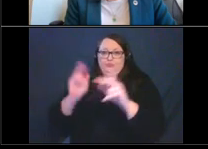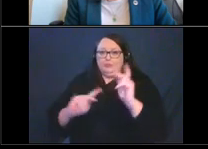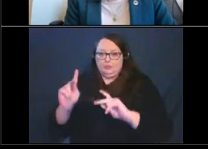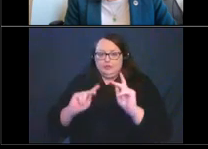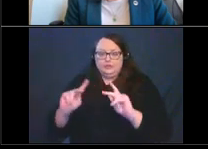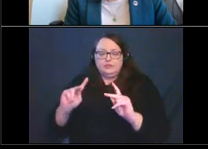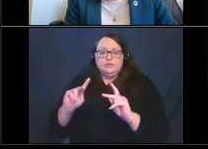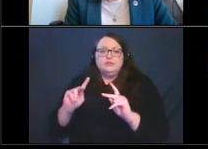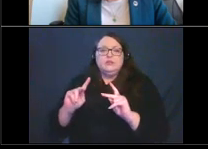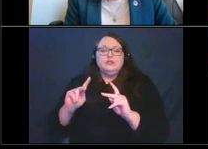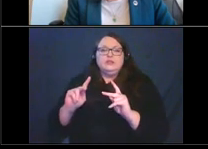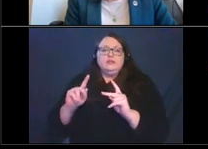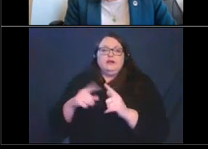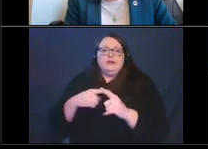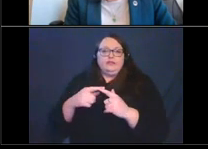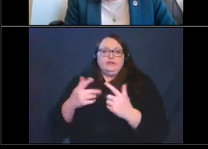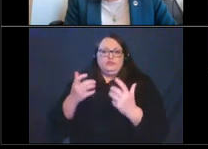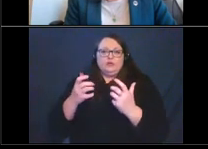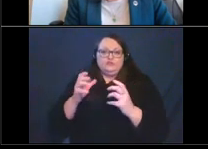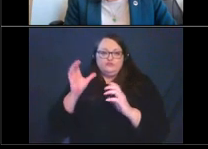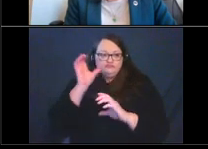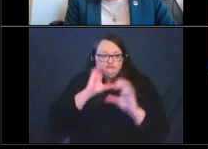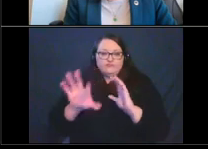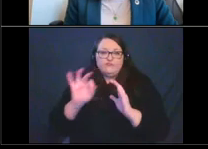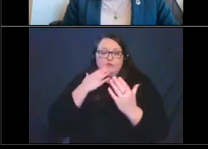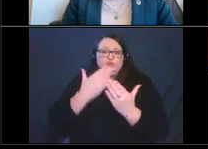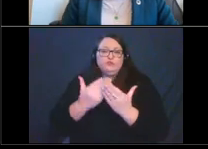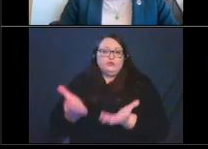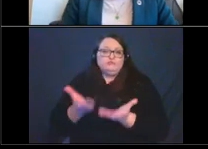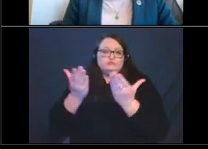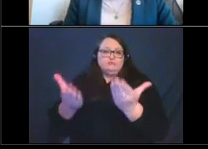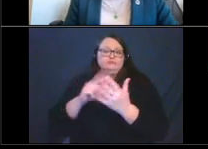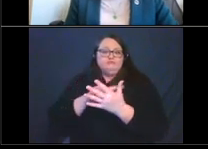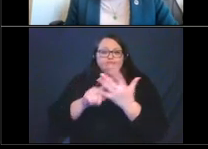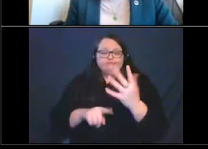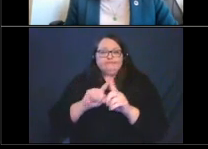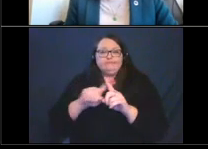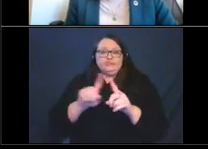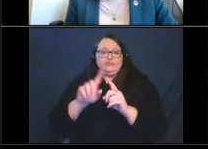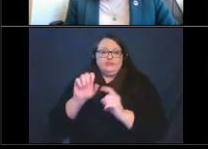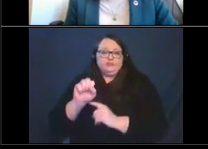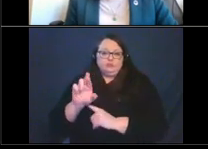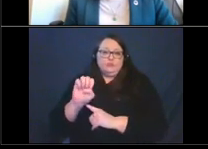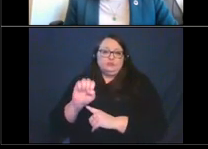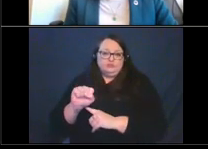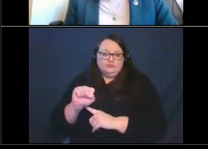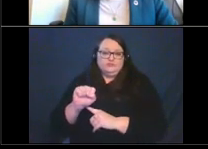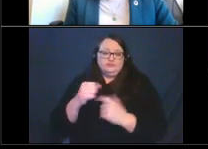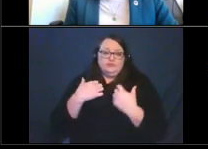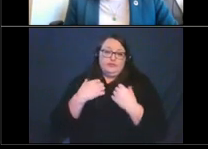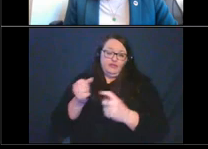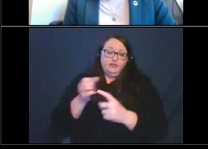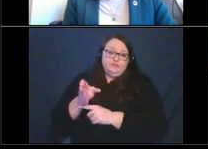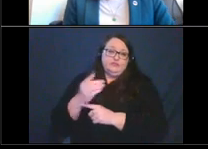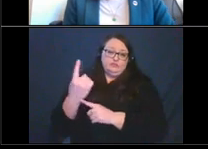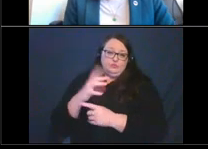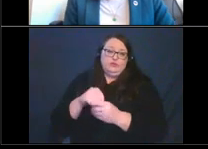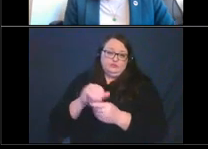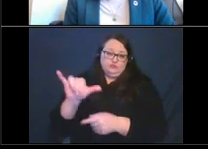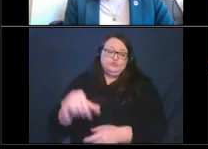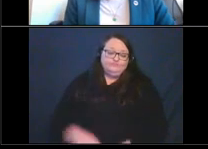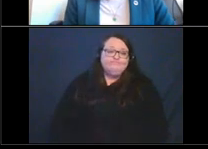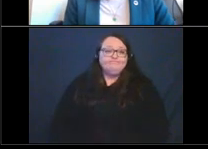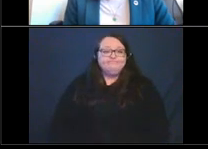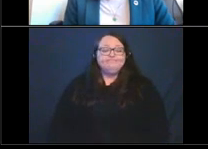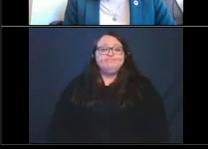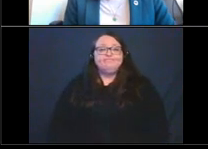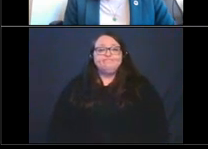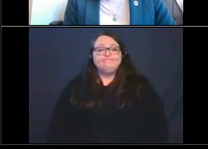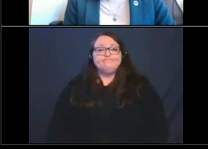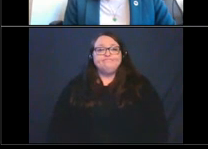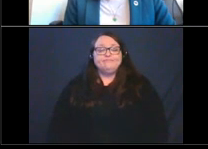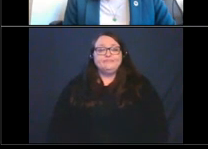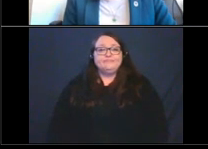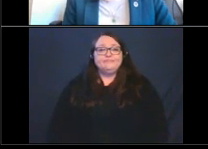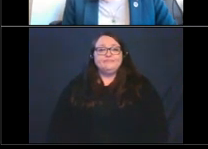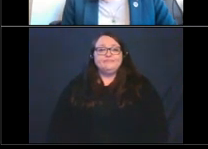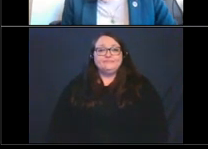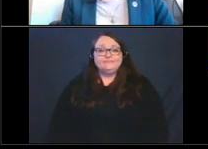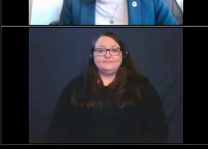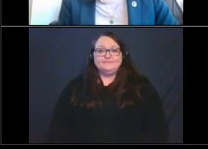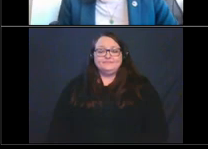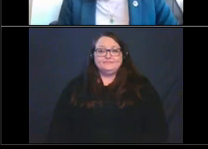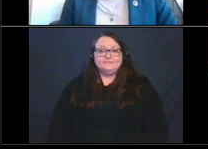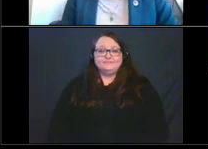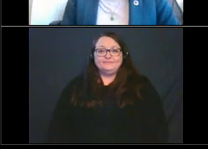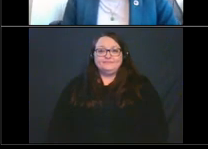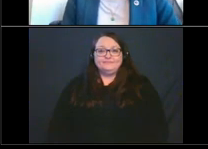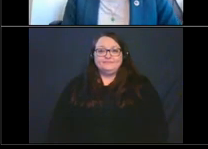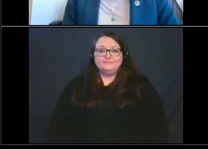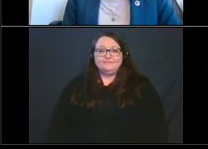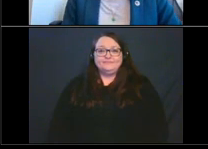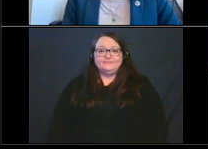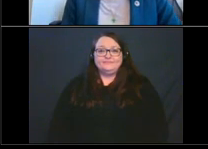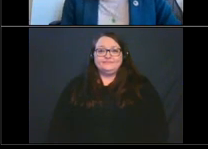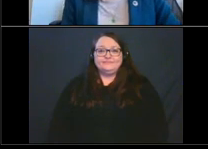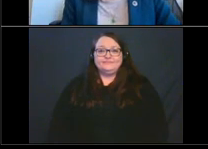you know, good recommendations from a variety of sources, including probably the health field.